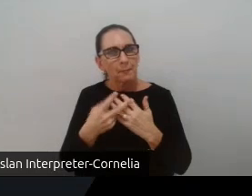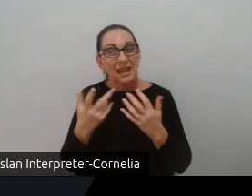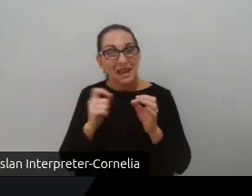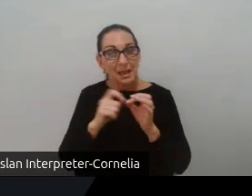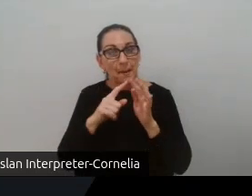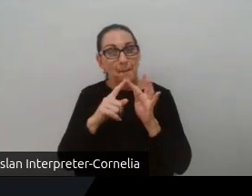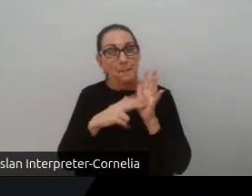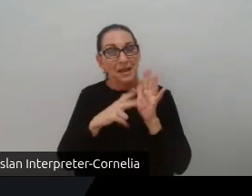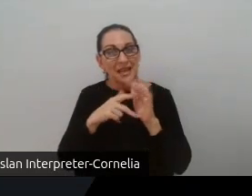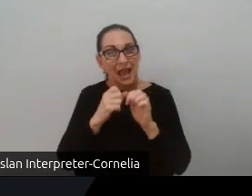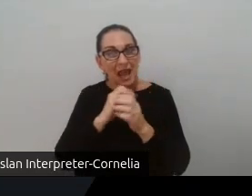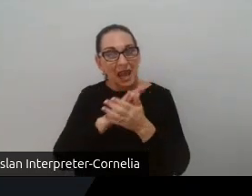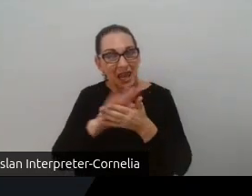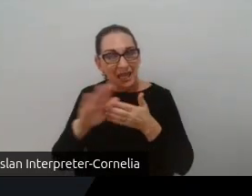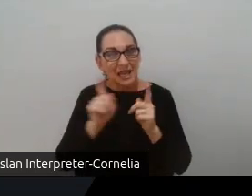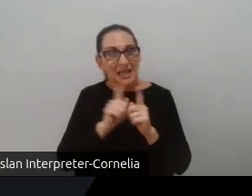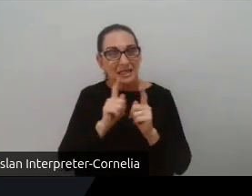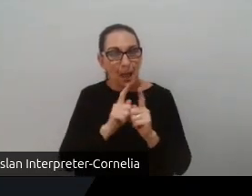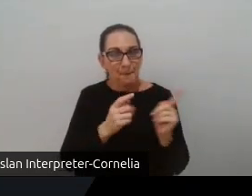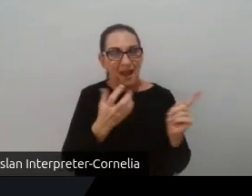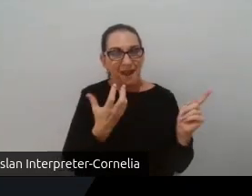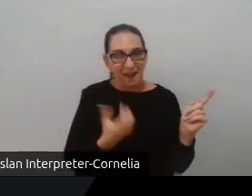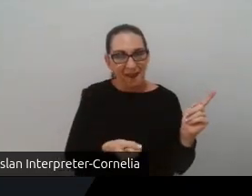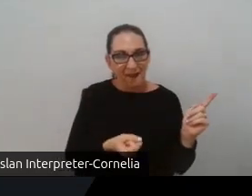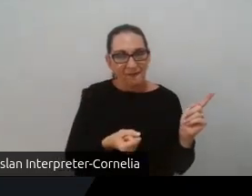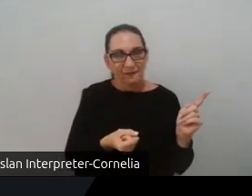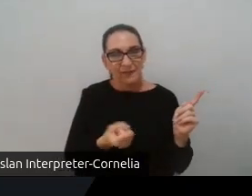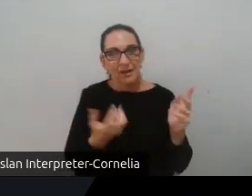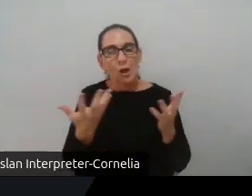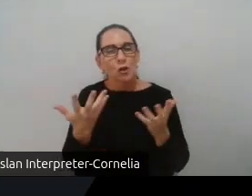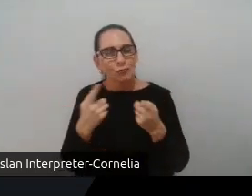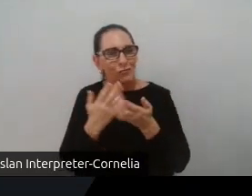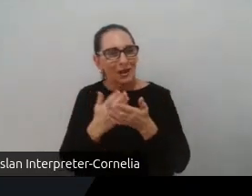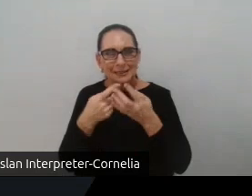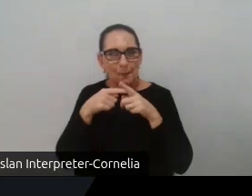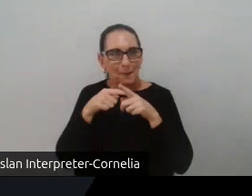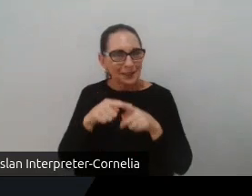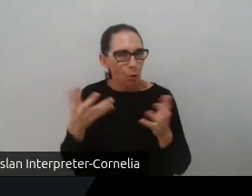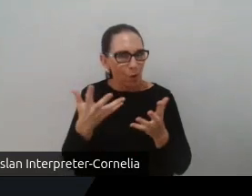Cairns as well. So it will be depending on where you are, but there's DV programs around and there's